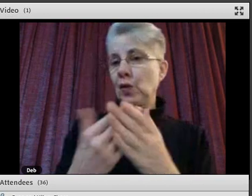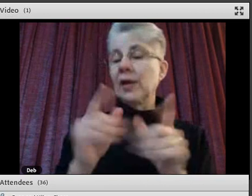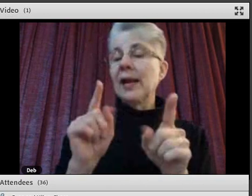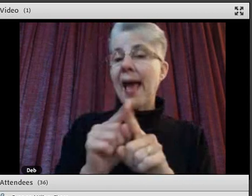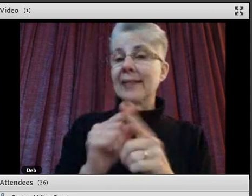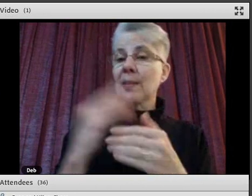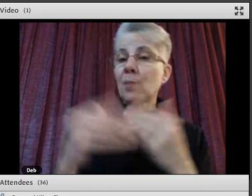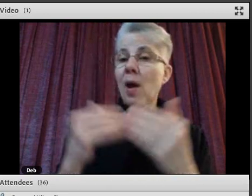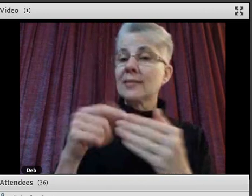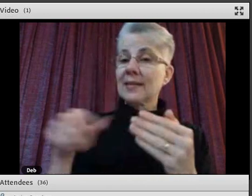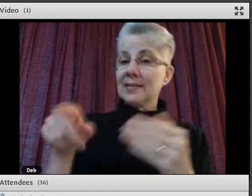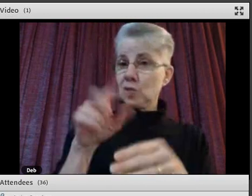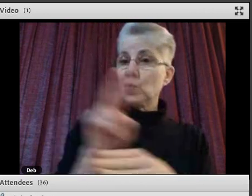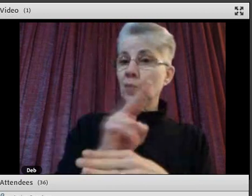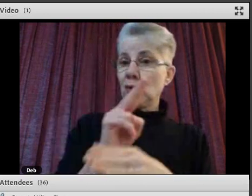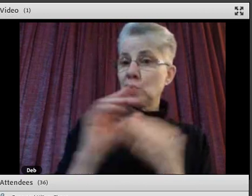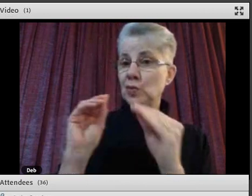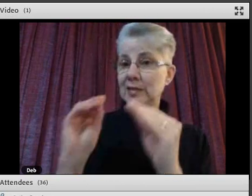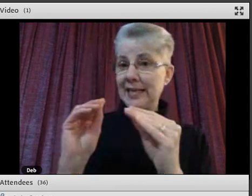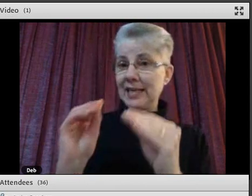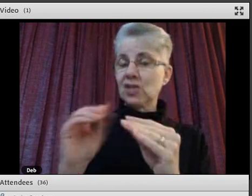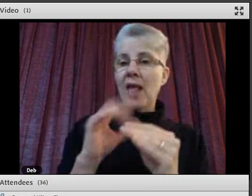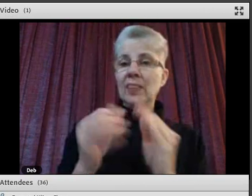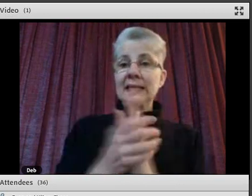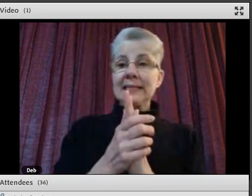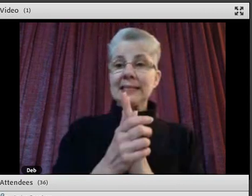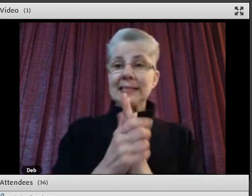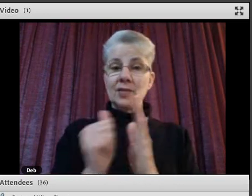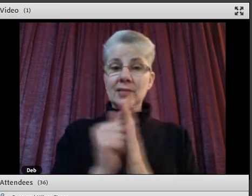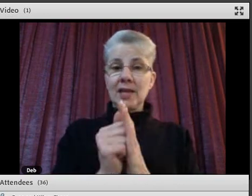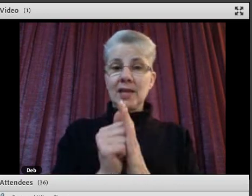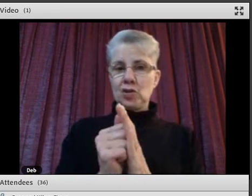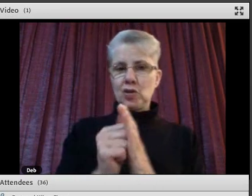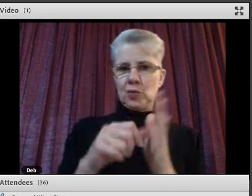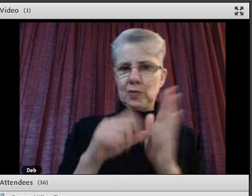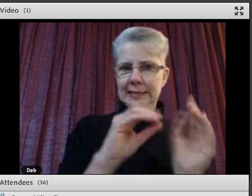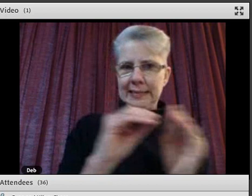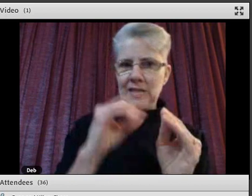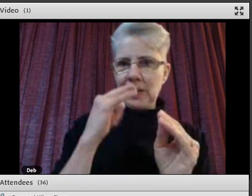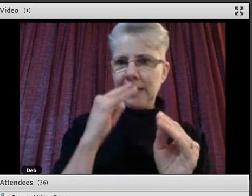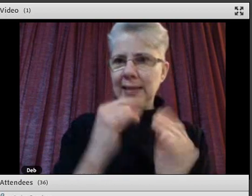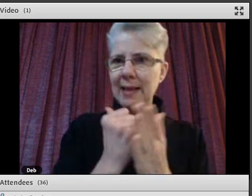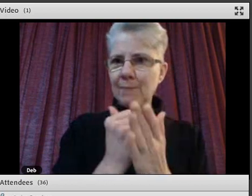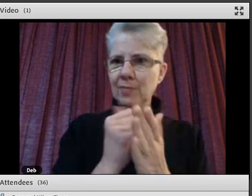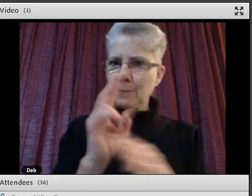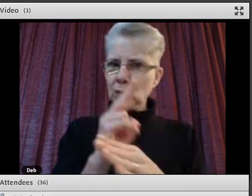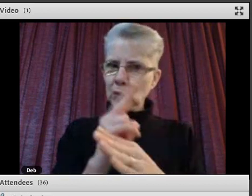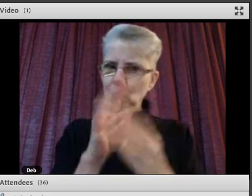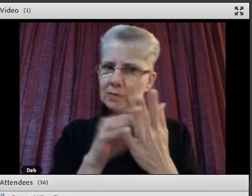they're as good as the process used to teach them and the skills that you highlight and illuminate of the kids.